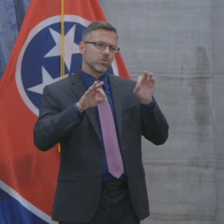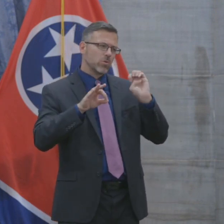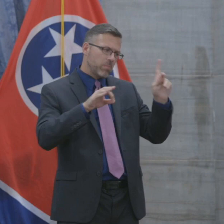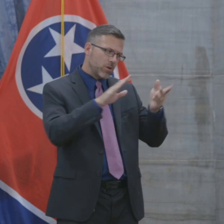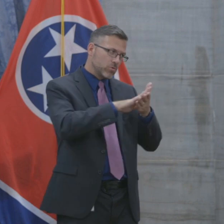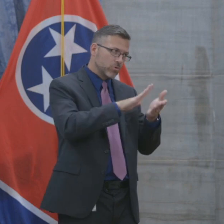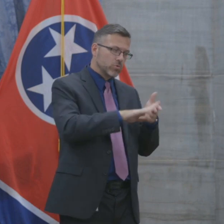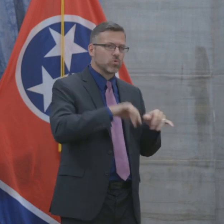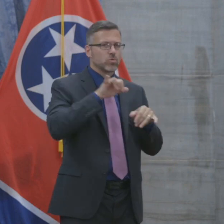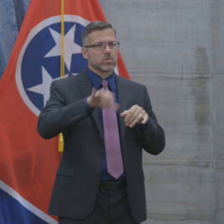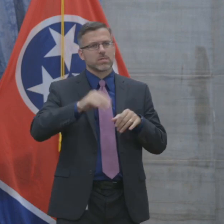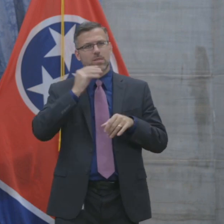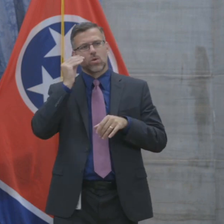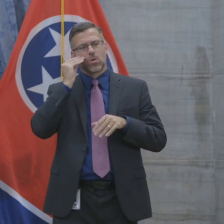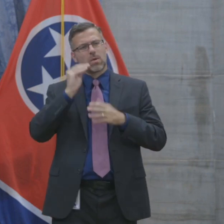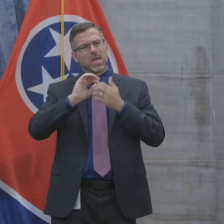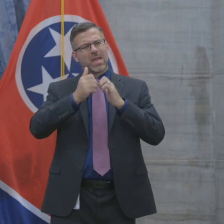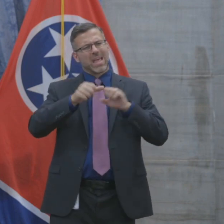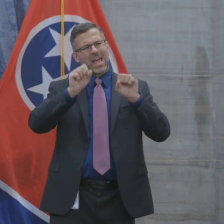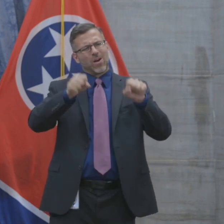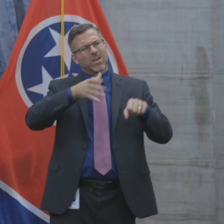provide that level of transparency.